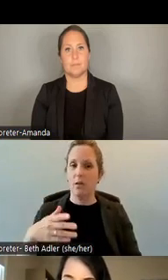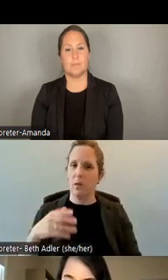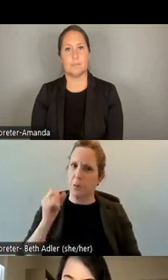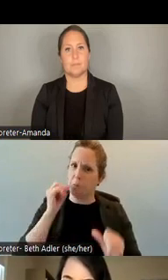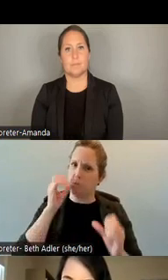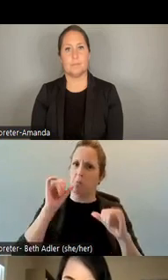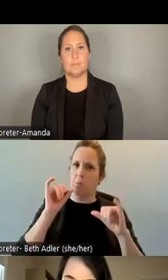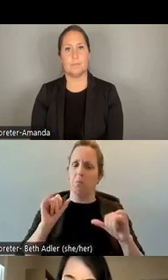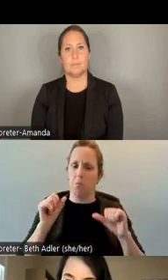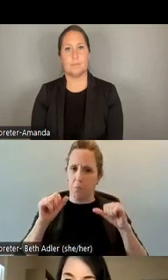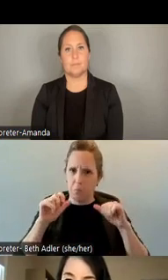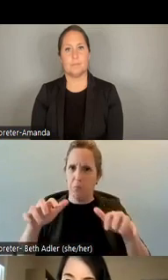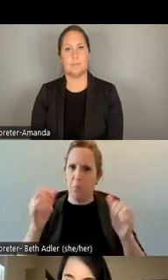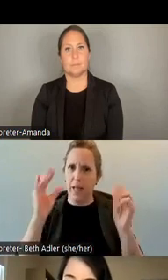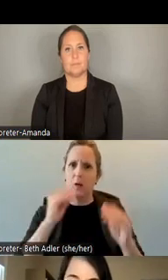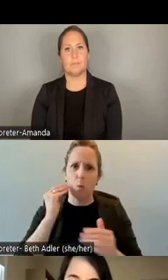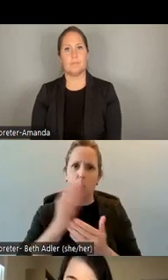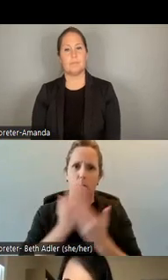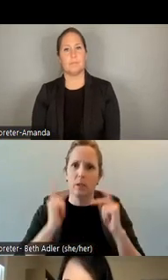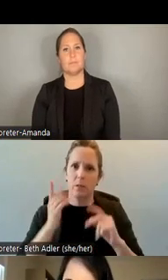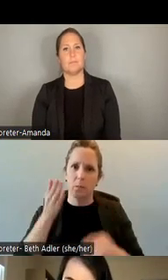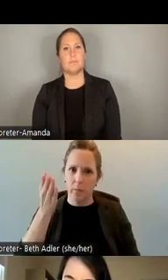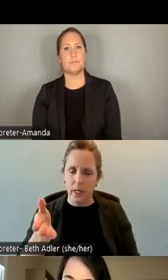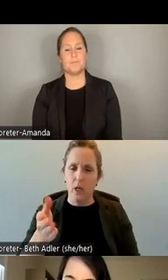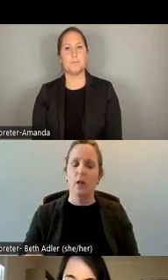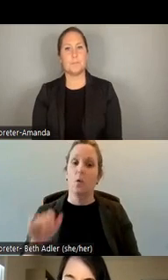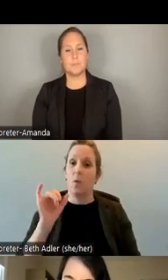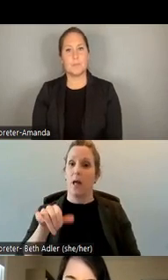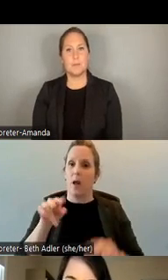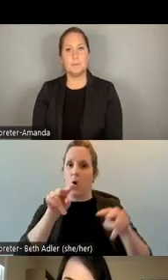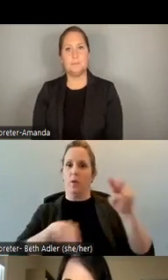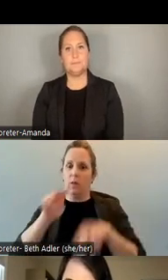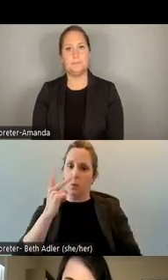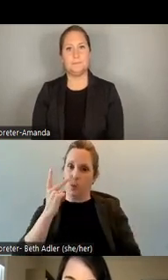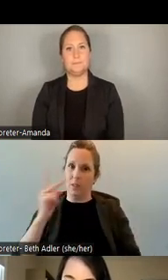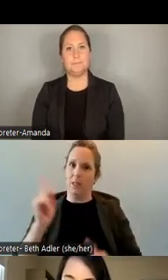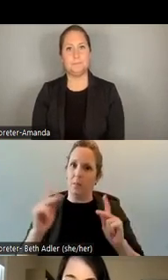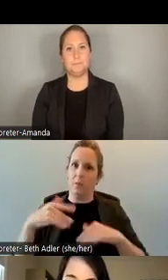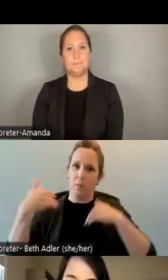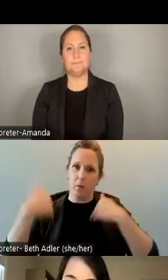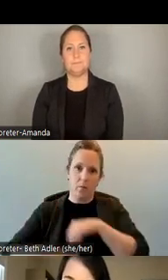in Harvard Square and that observation of seeing people living in abject poverty in the shadows